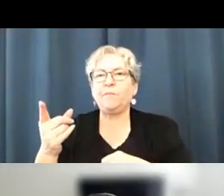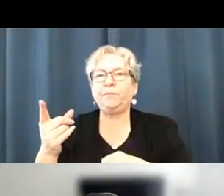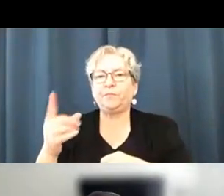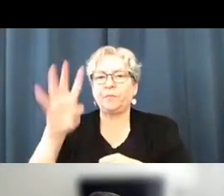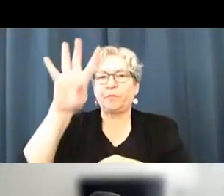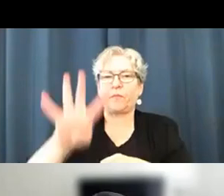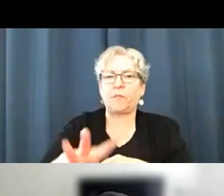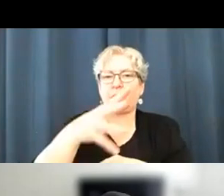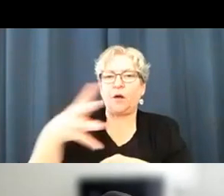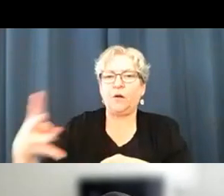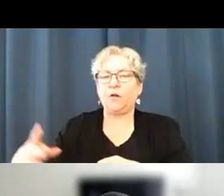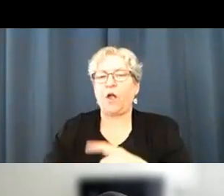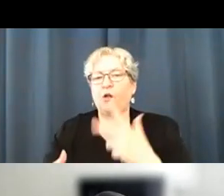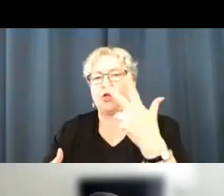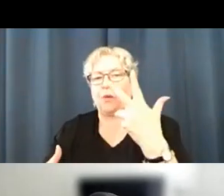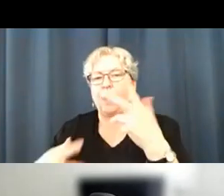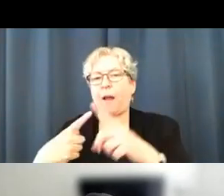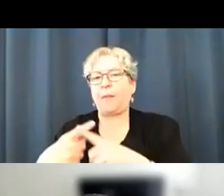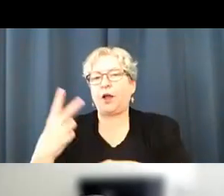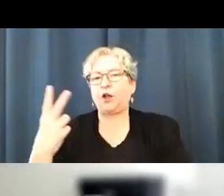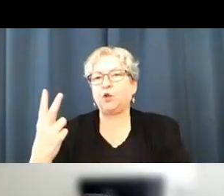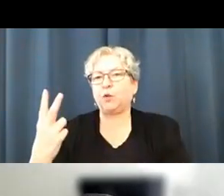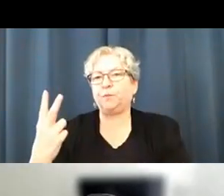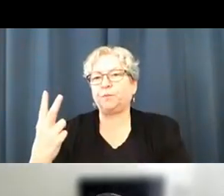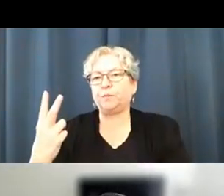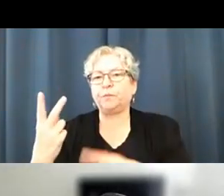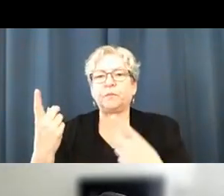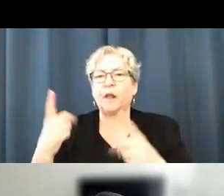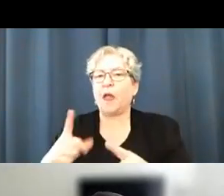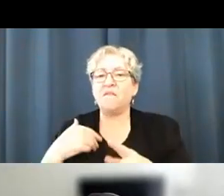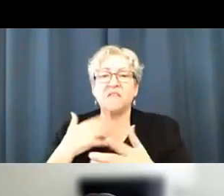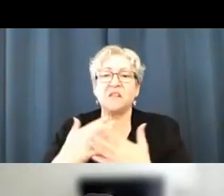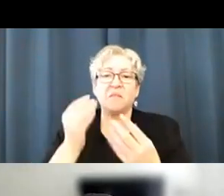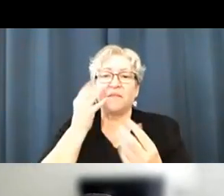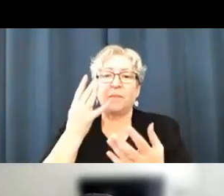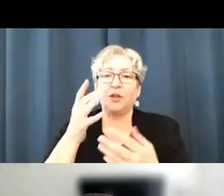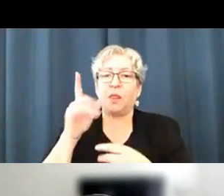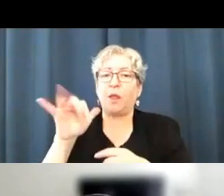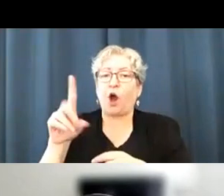a three by two grid of cards. The cards just have some content in it. And across the first row,